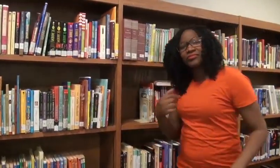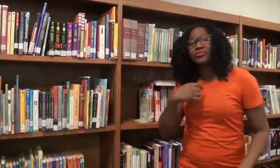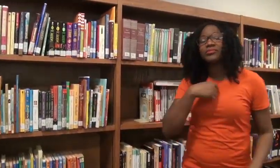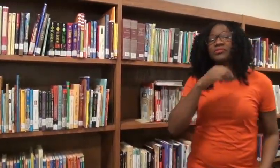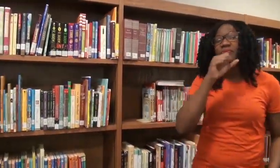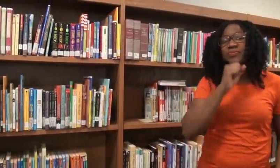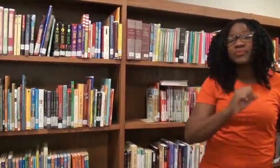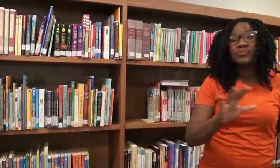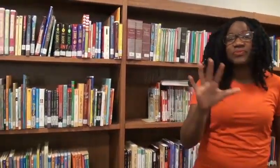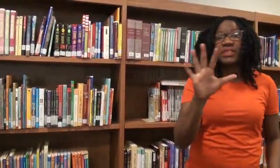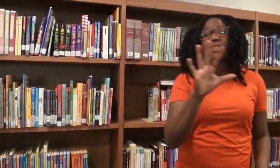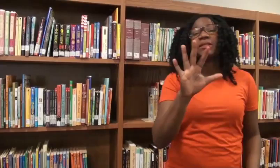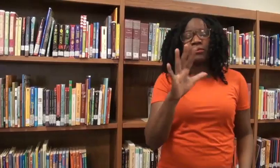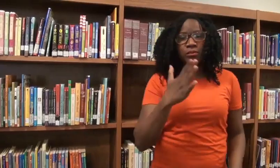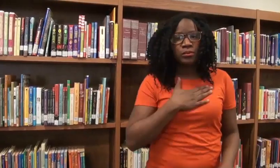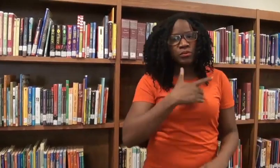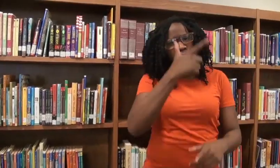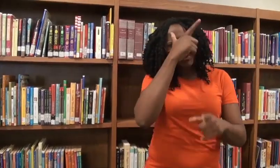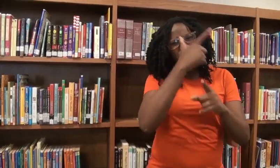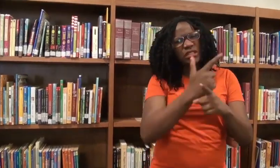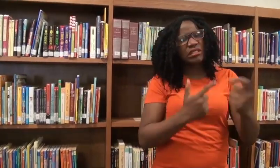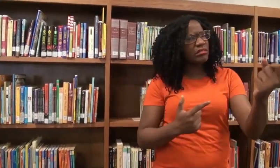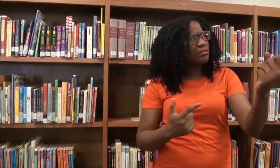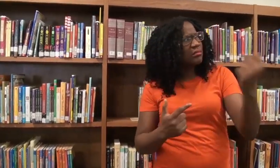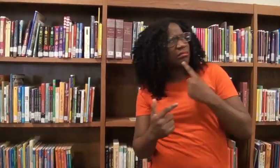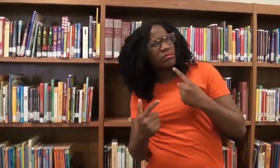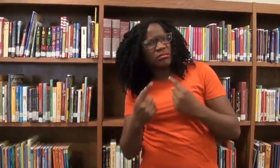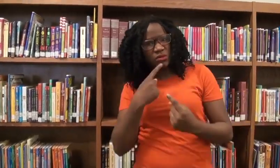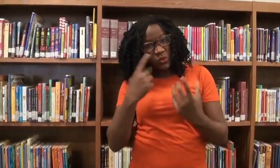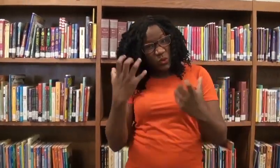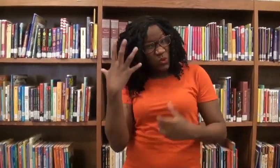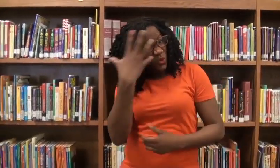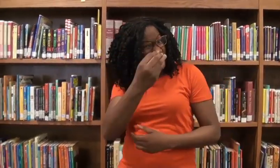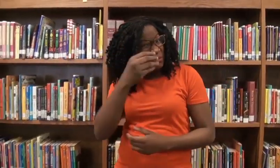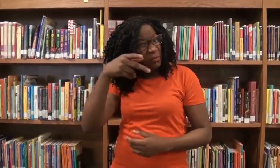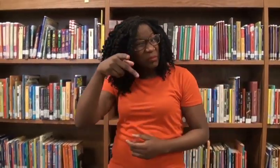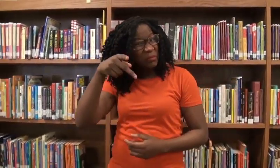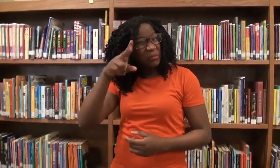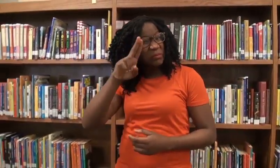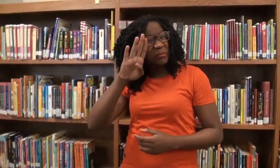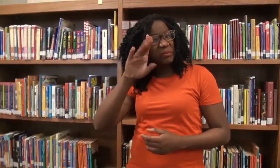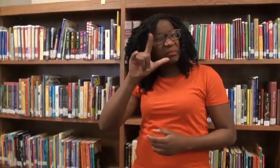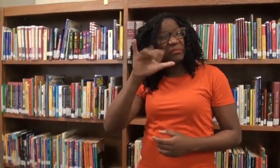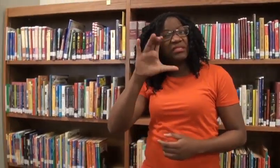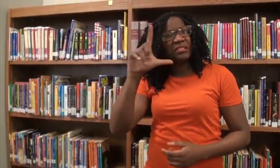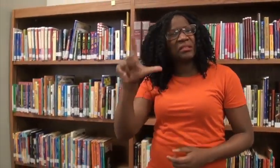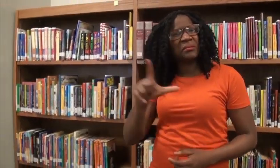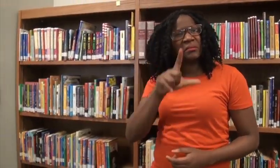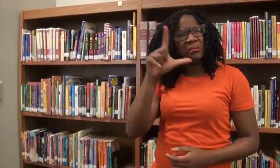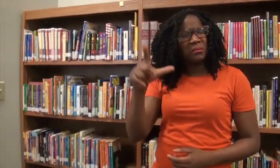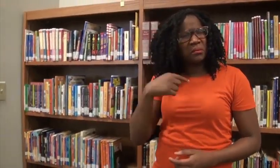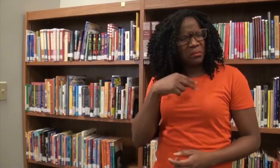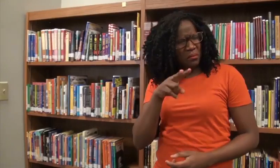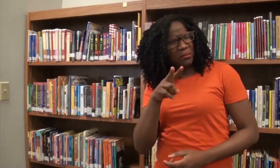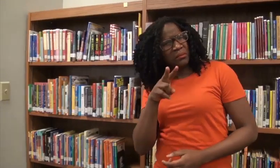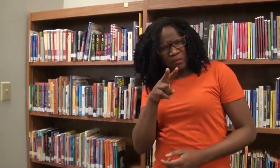Victoria: When I was 5, my brother asked me if I wanted to go to the public library.